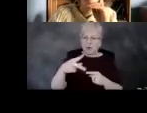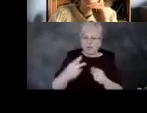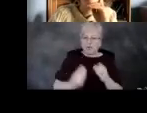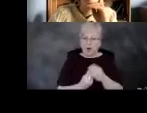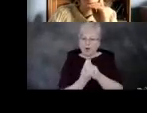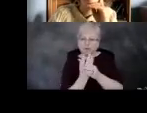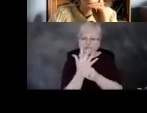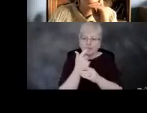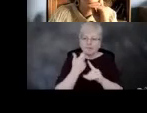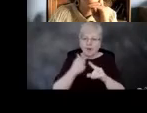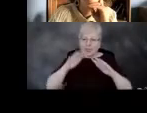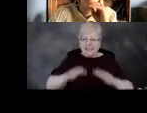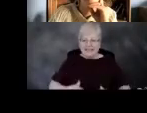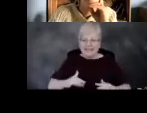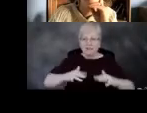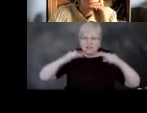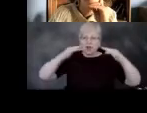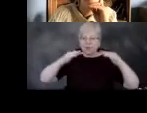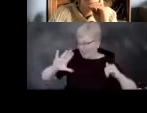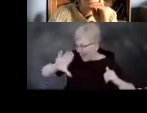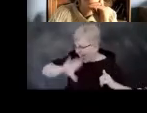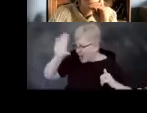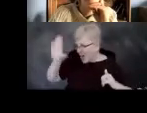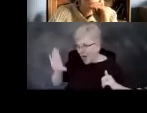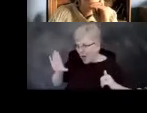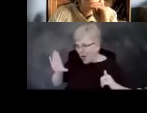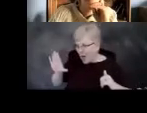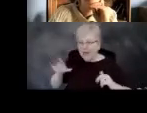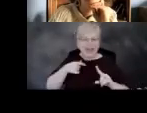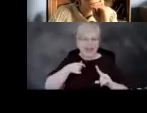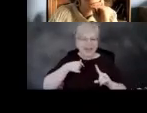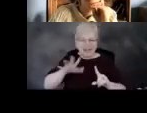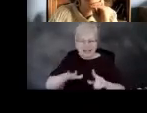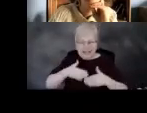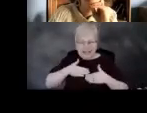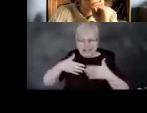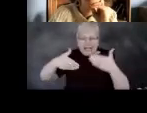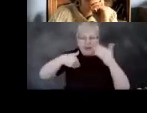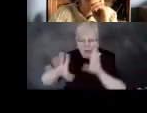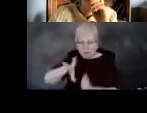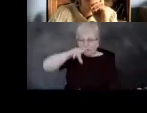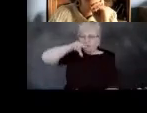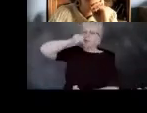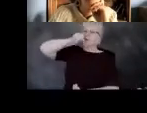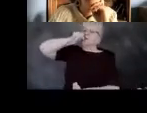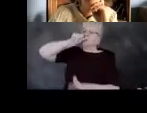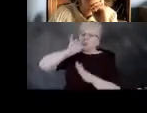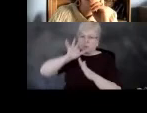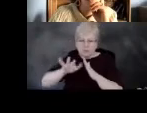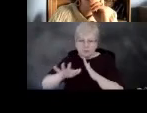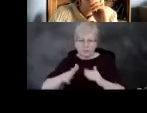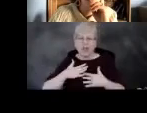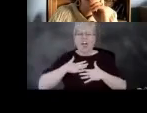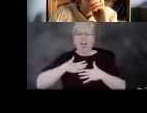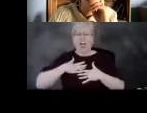flower purple flower 17:30:58 sticking out of the snow. He takes